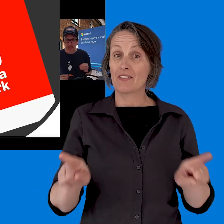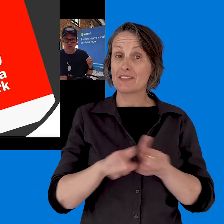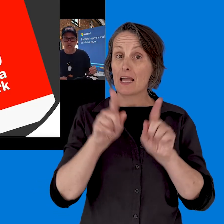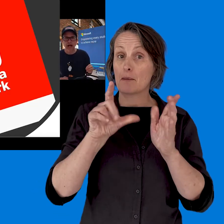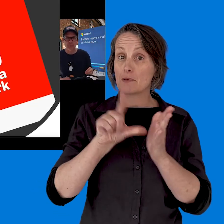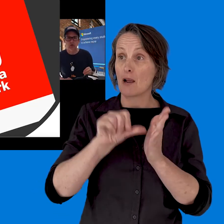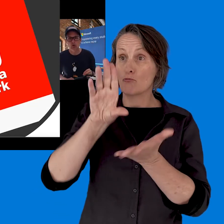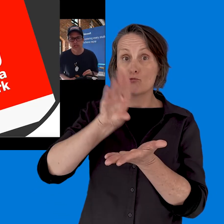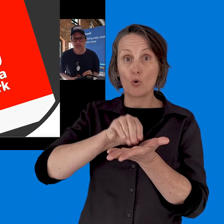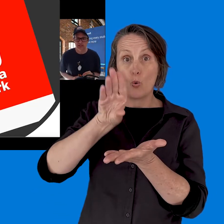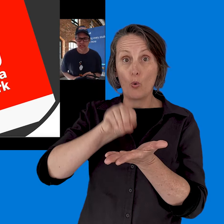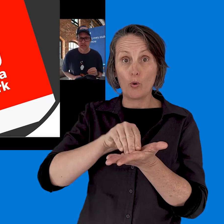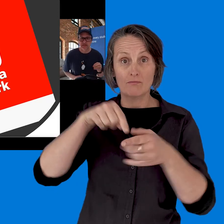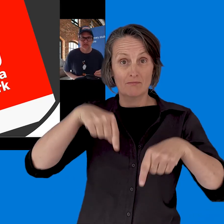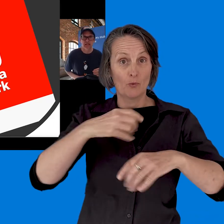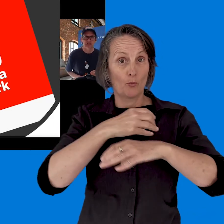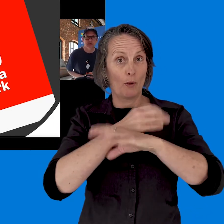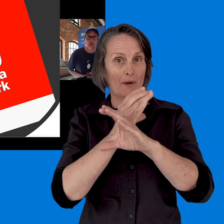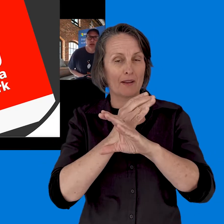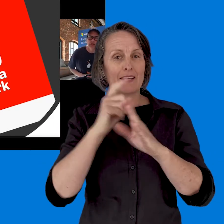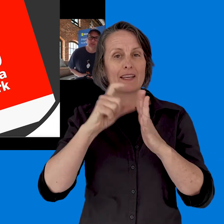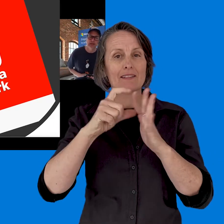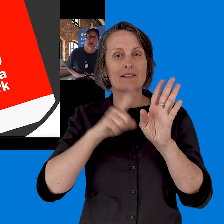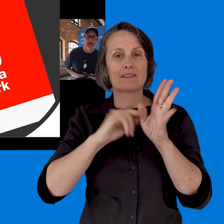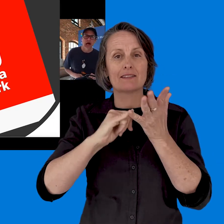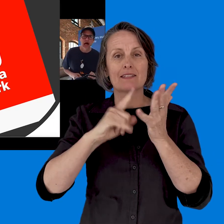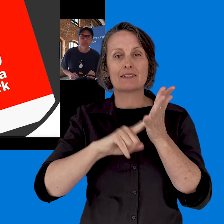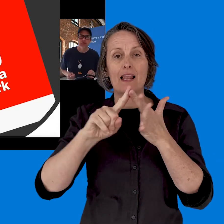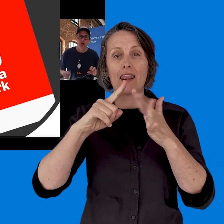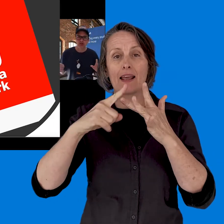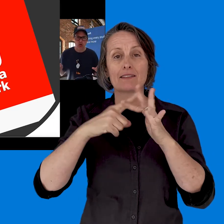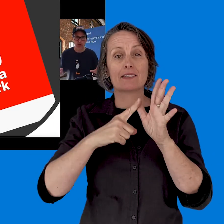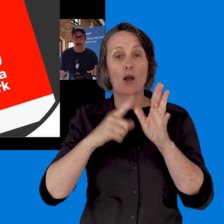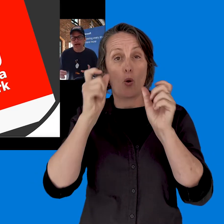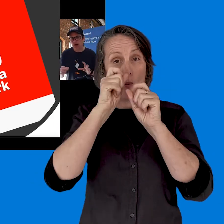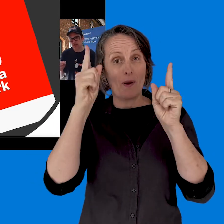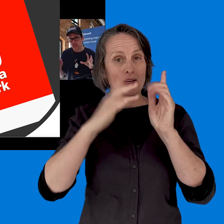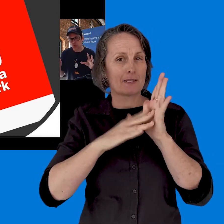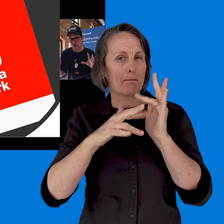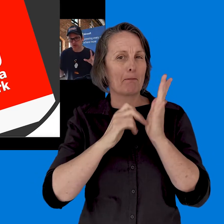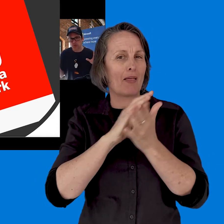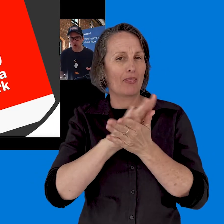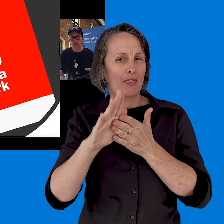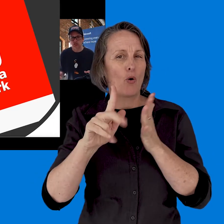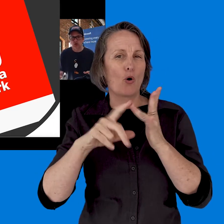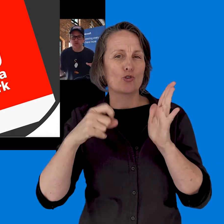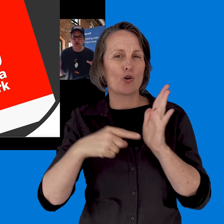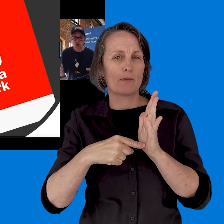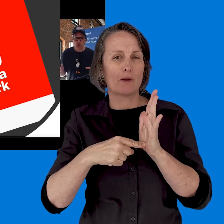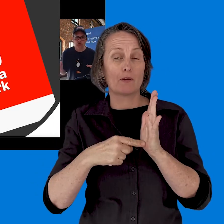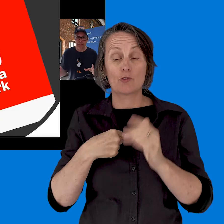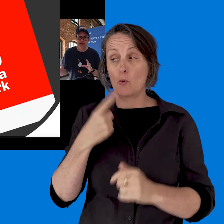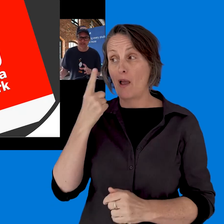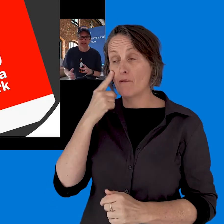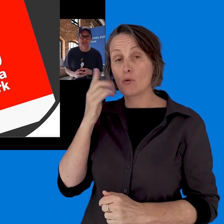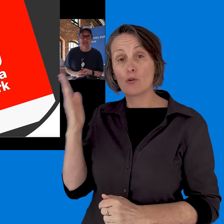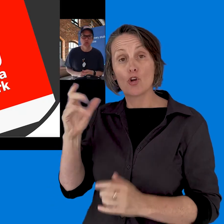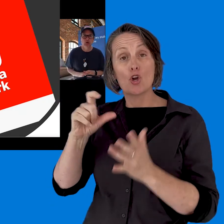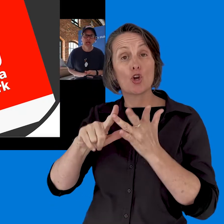As we are recording this, it is Dyslexia Awareness Month, October and I just want to remind you of code red dyslexia network